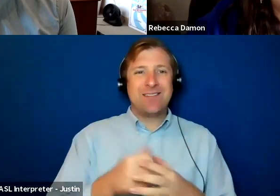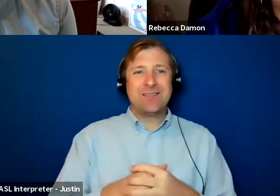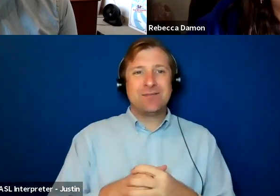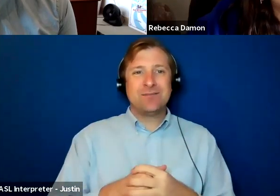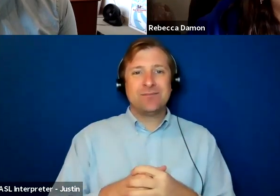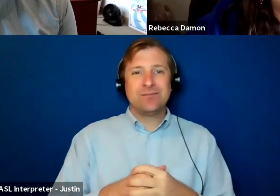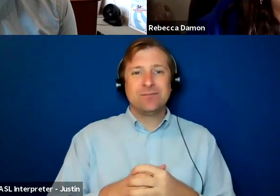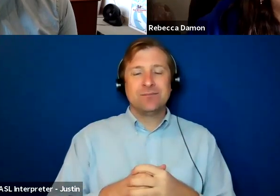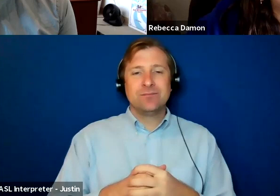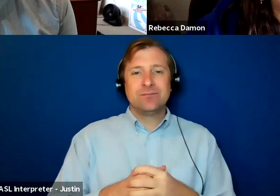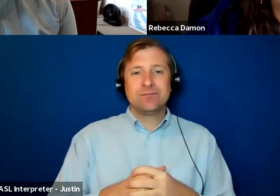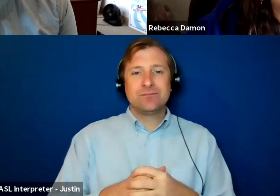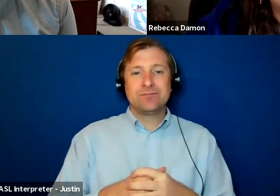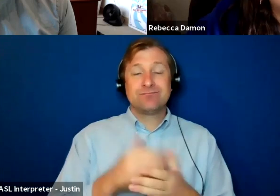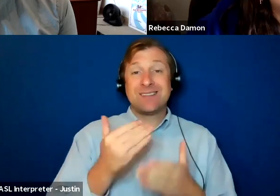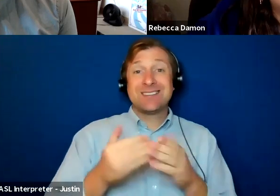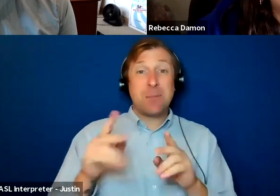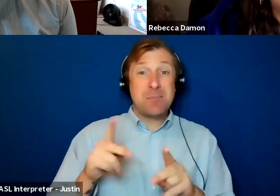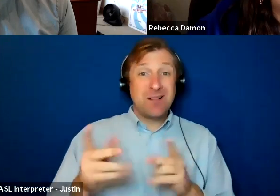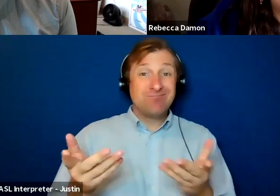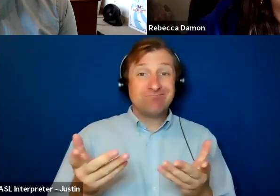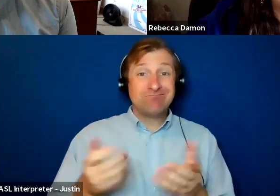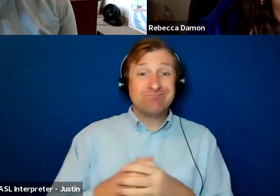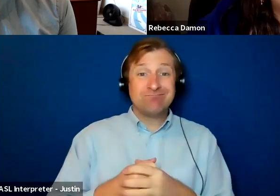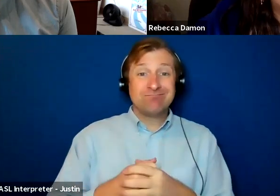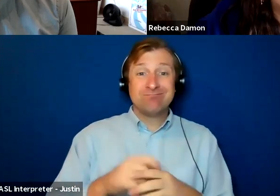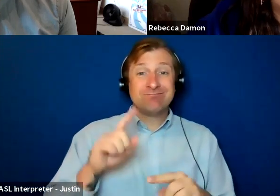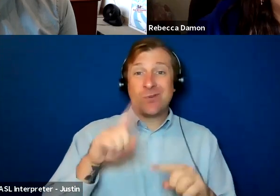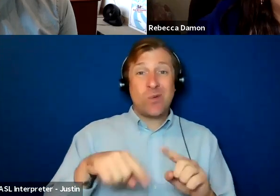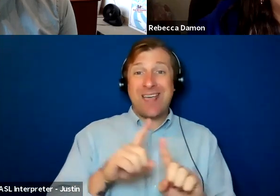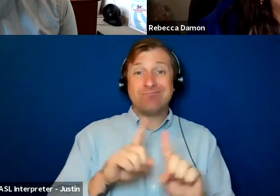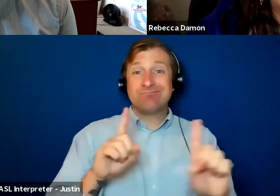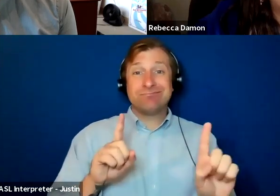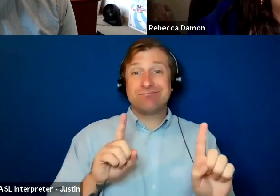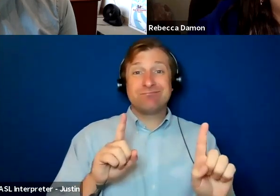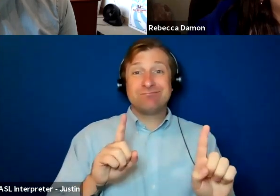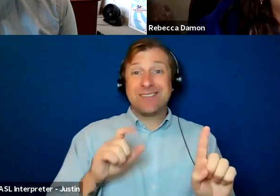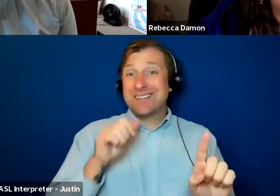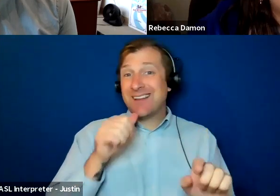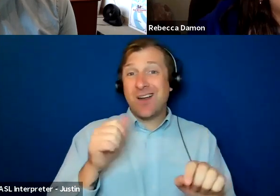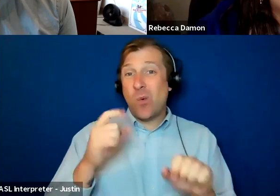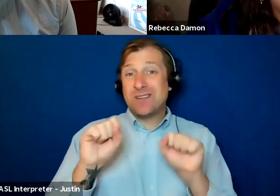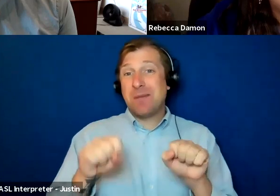in terms of, you know, some people are, you're not going to have social distancing, it's not necessarily always possible in that case,